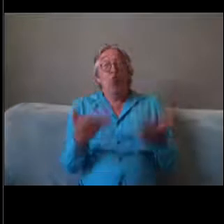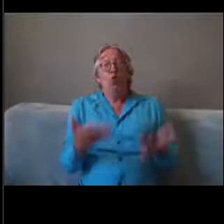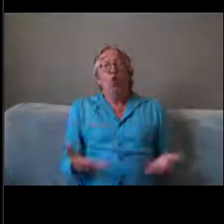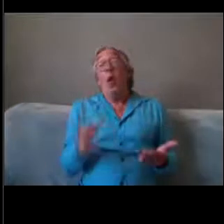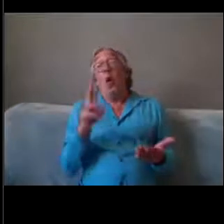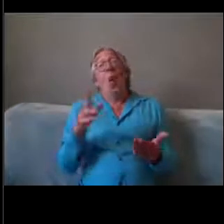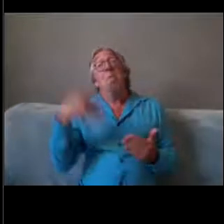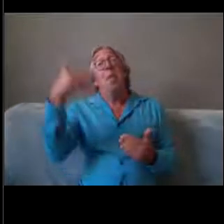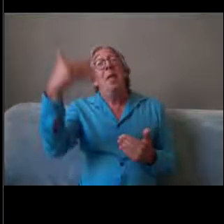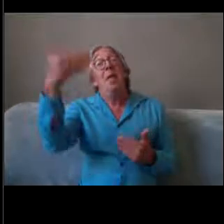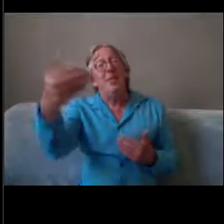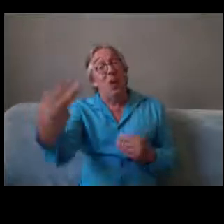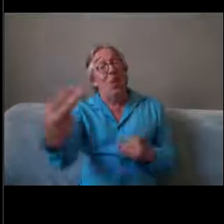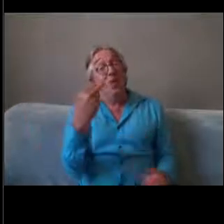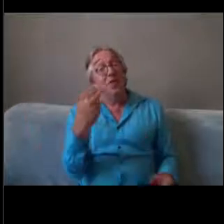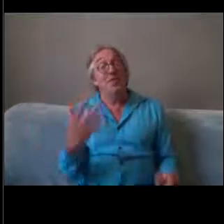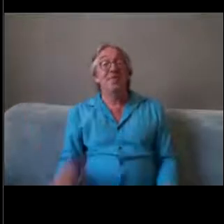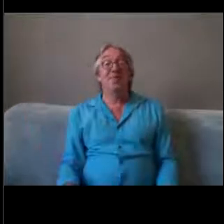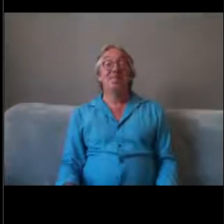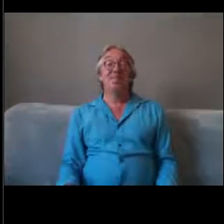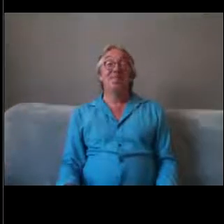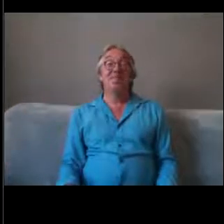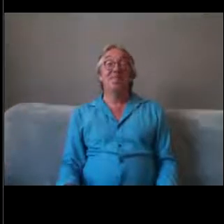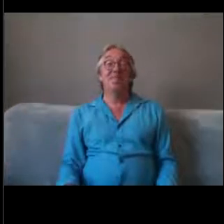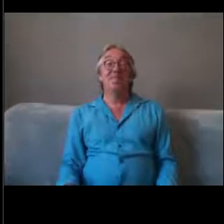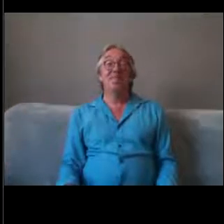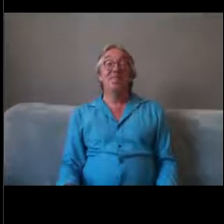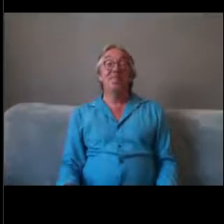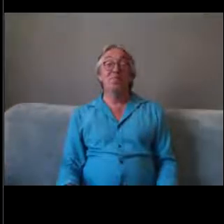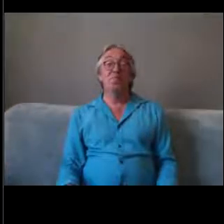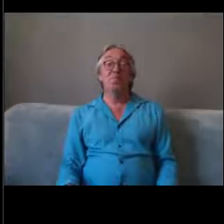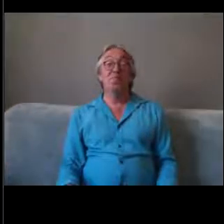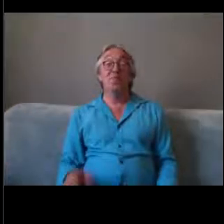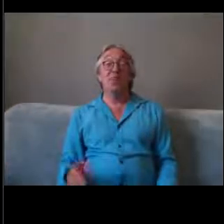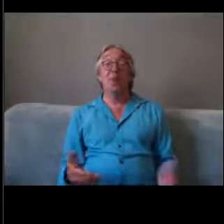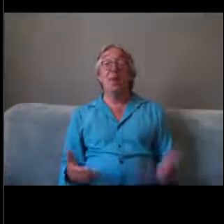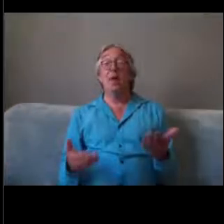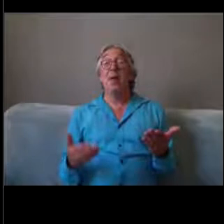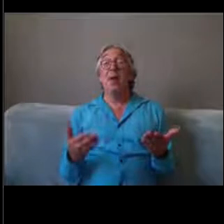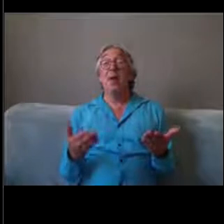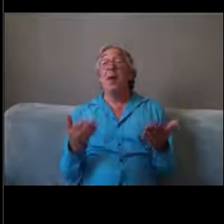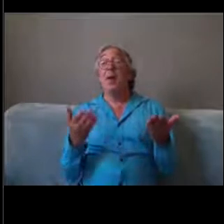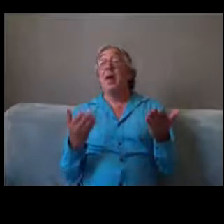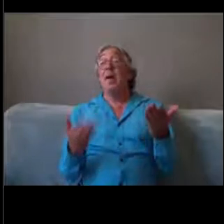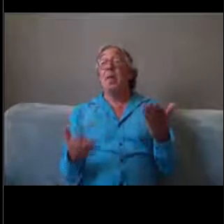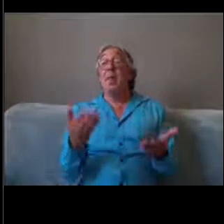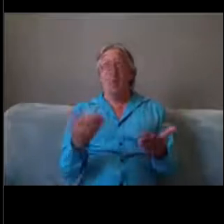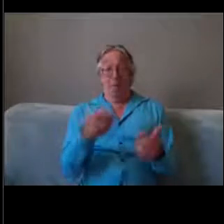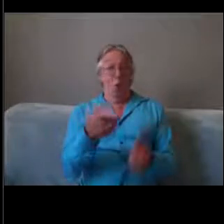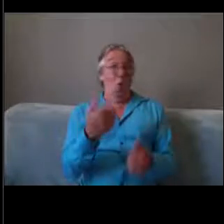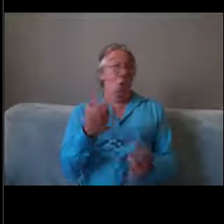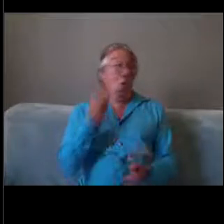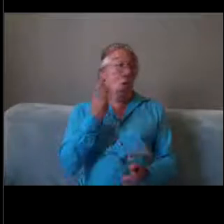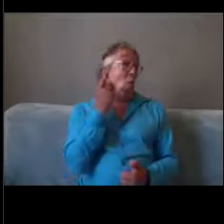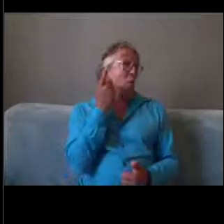everyone says "did you go on an Erasmus?" It became a common word in our vocabularies